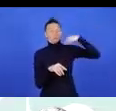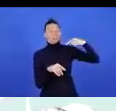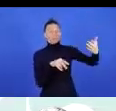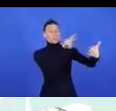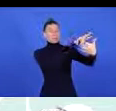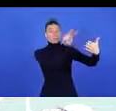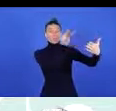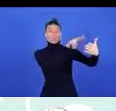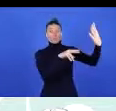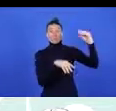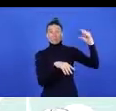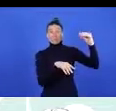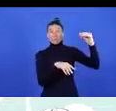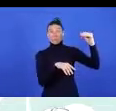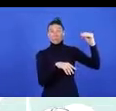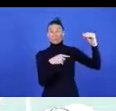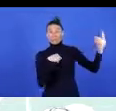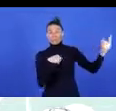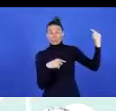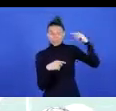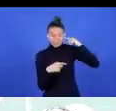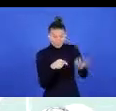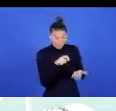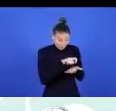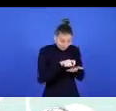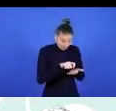classic sound, specifically a dictated exam, where the teacher reads